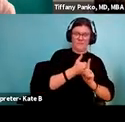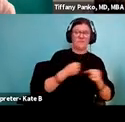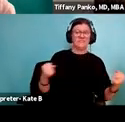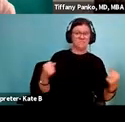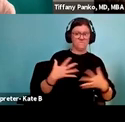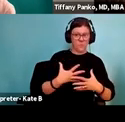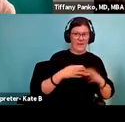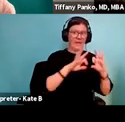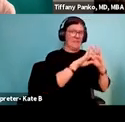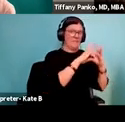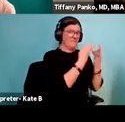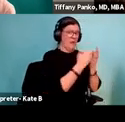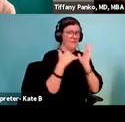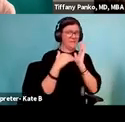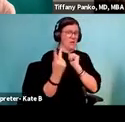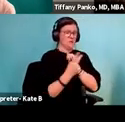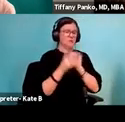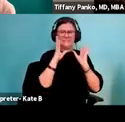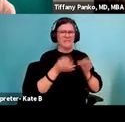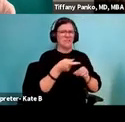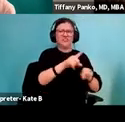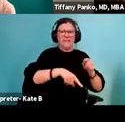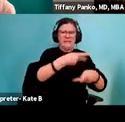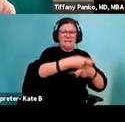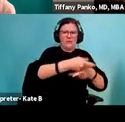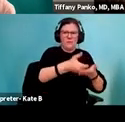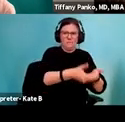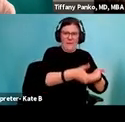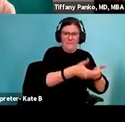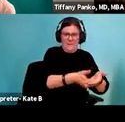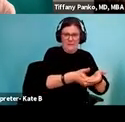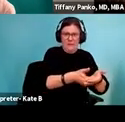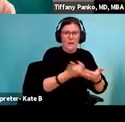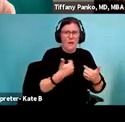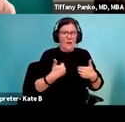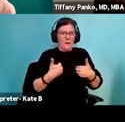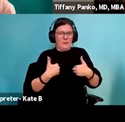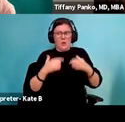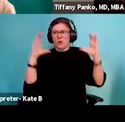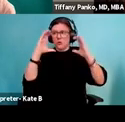she is unable to care for her newborn. I cannot find any service or strategy for assisting